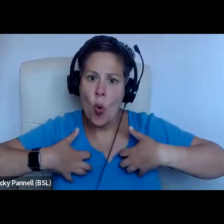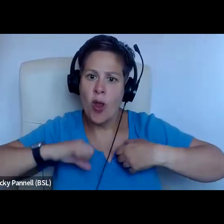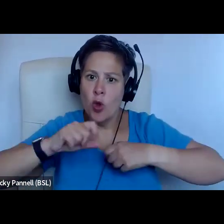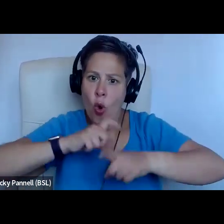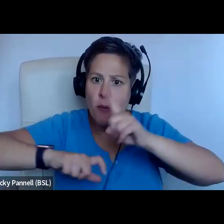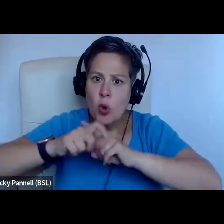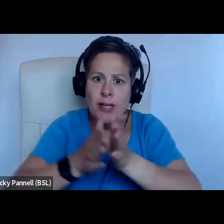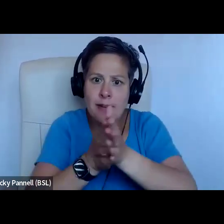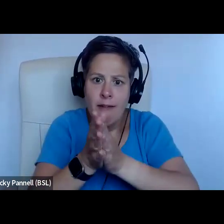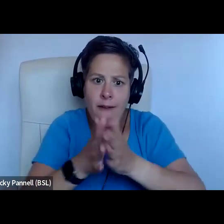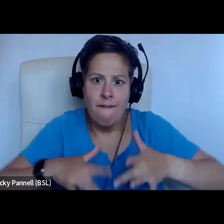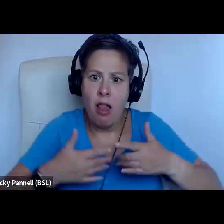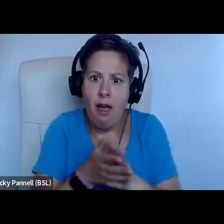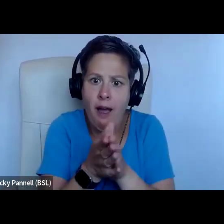the decision-maker is, and then